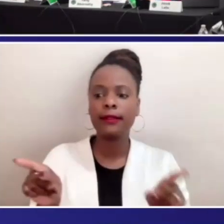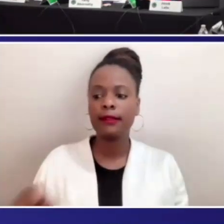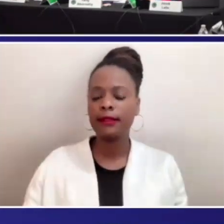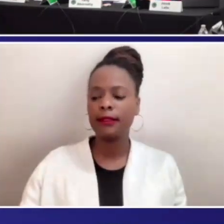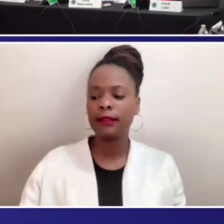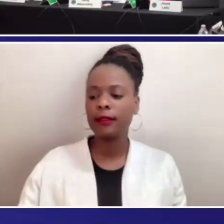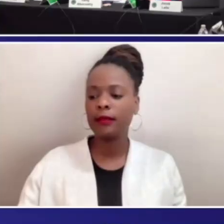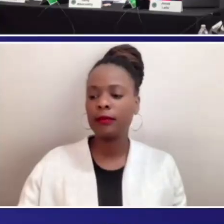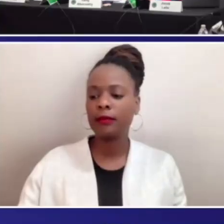Ashley?